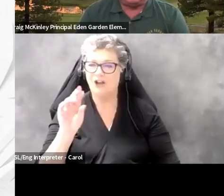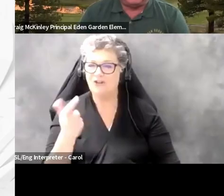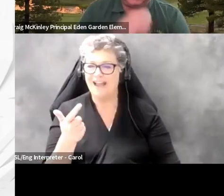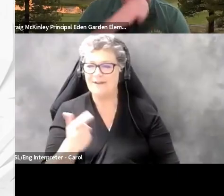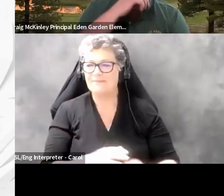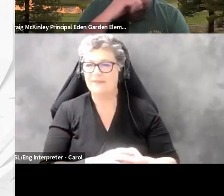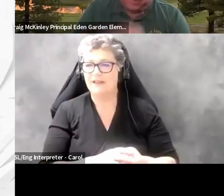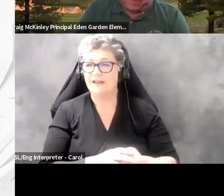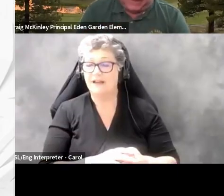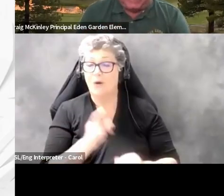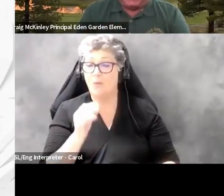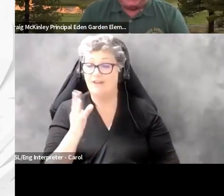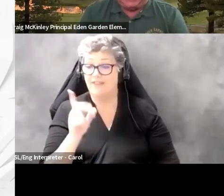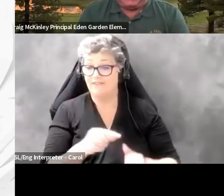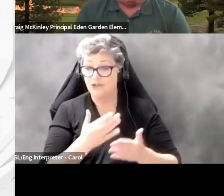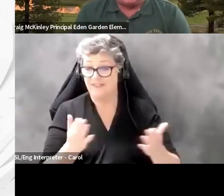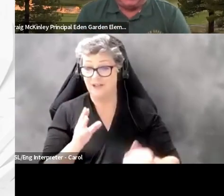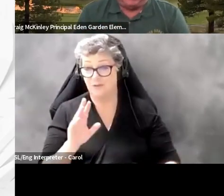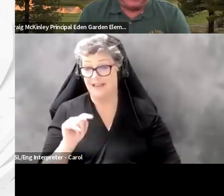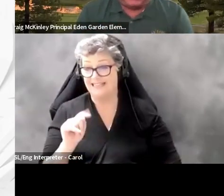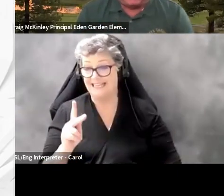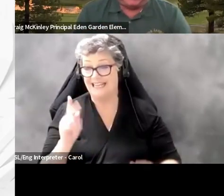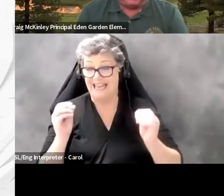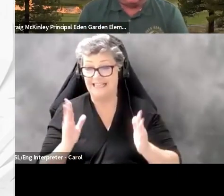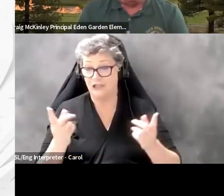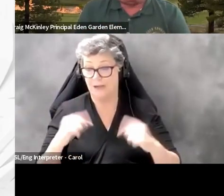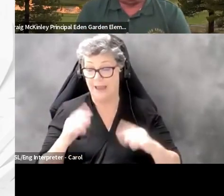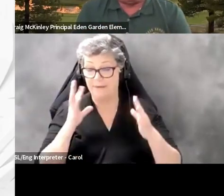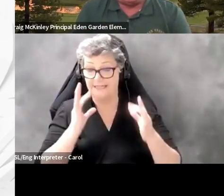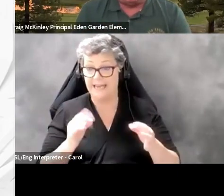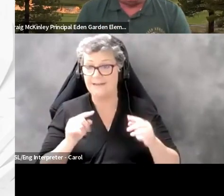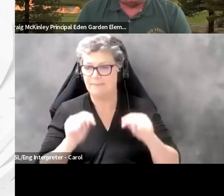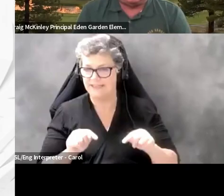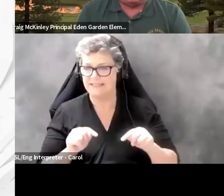first things that when my TK teacher came and decided you know this is where she wanted to to